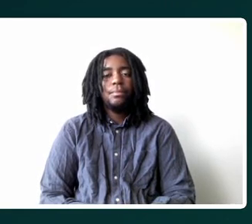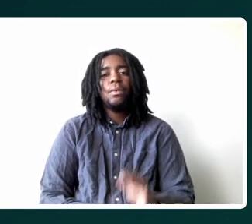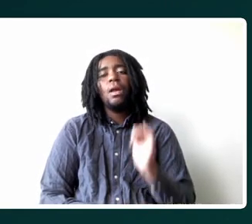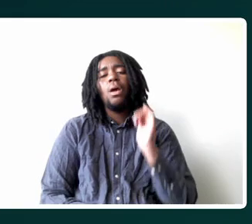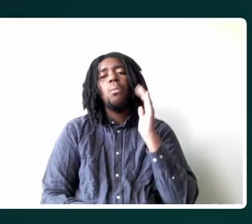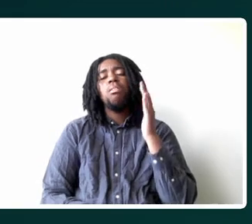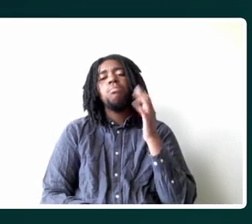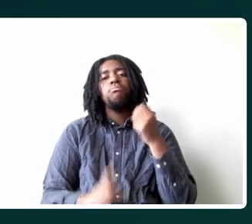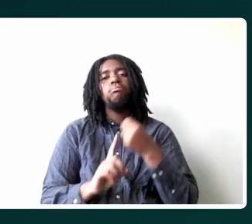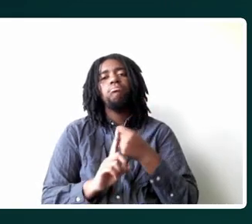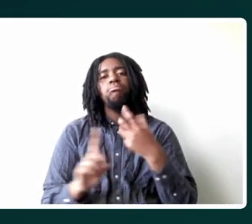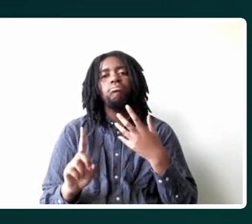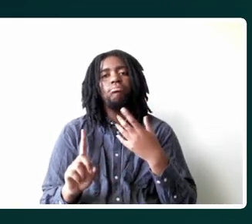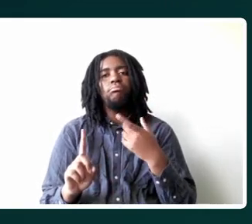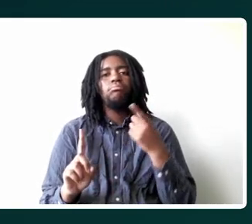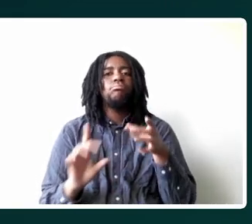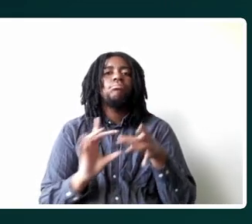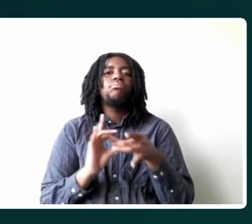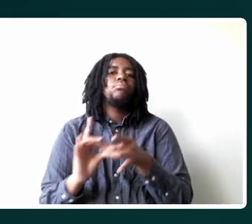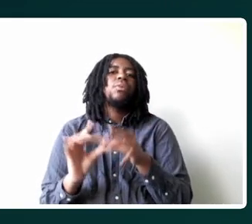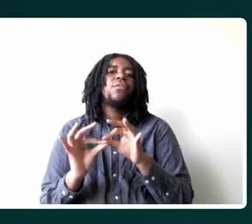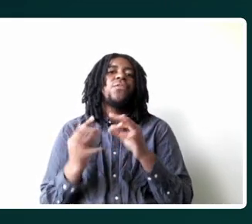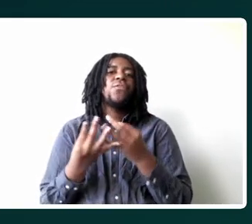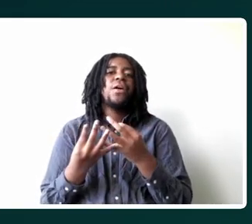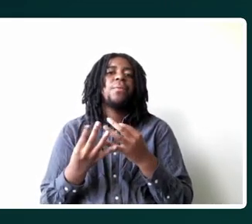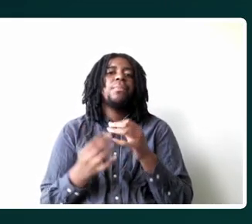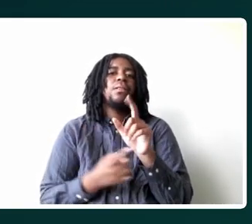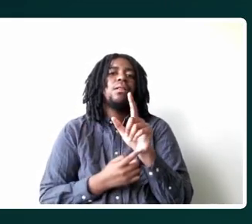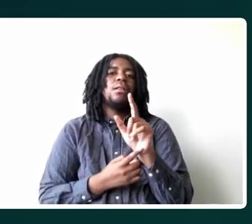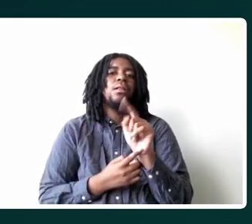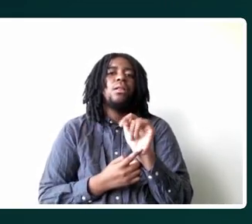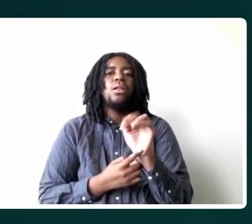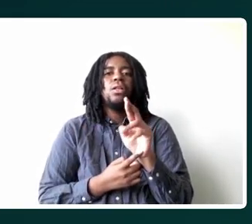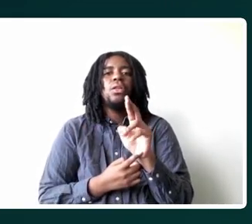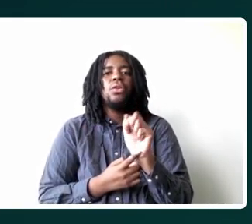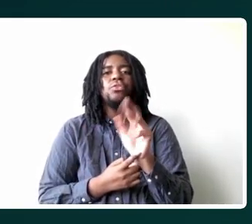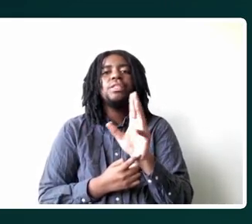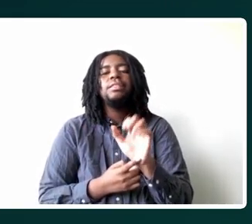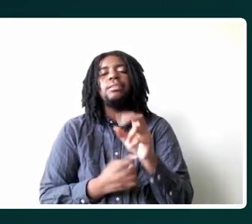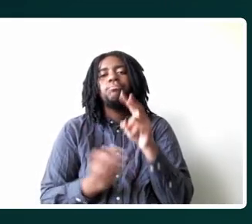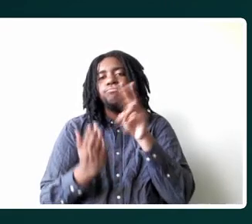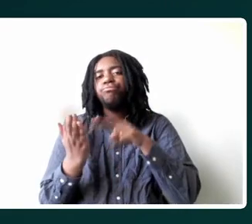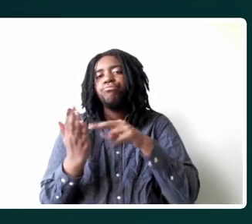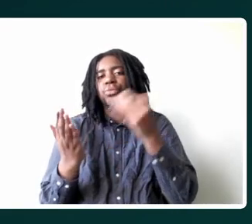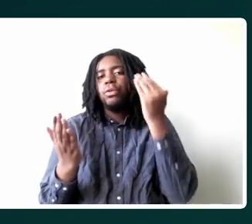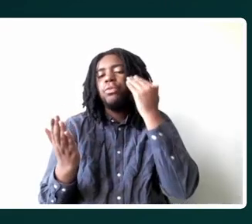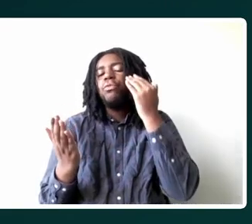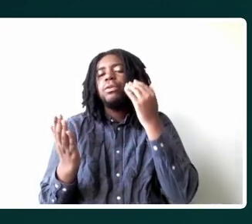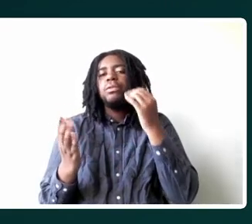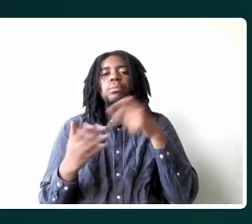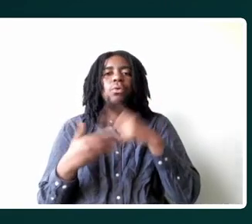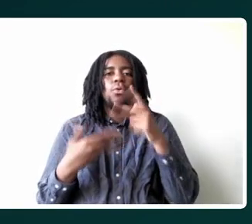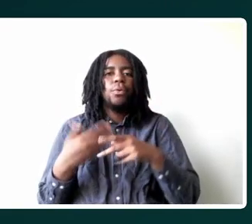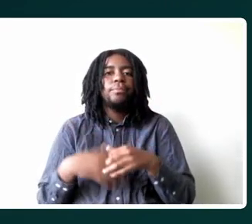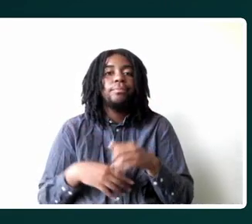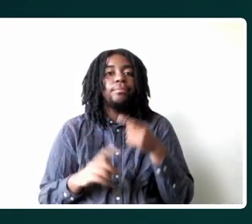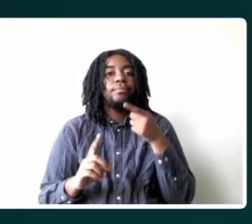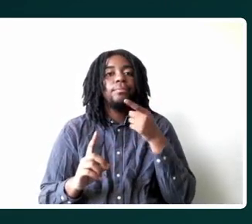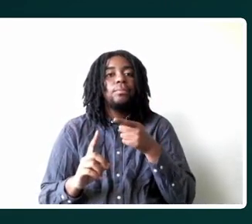do in the Family Literacy Program. Family Literacy seeks to elevate and affirm each family's culture,